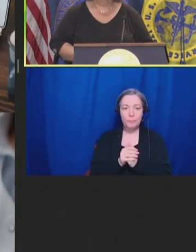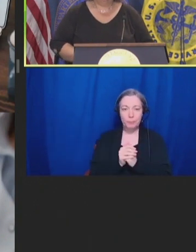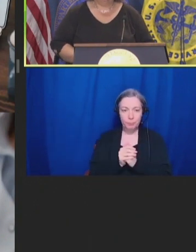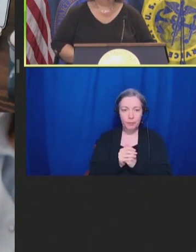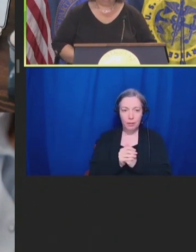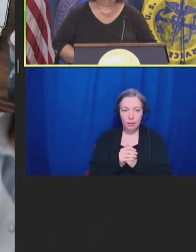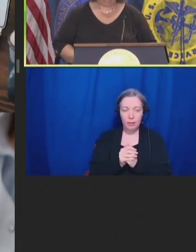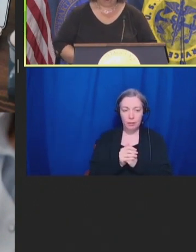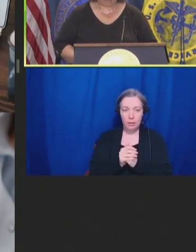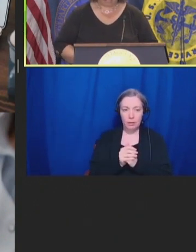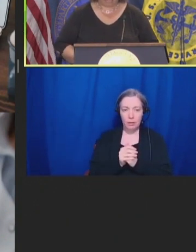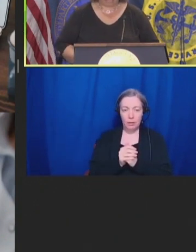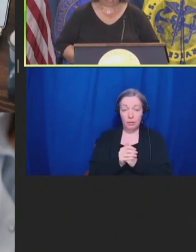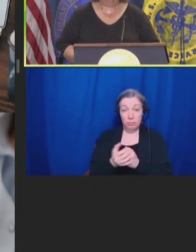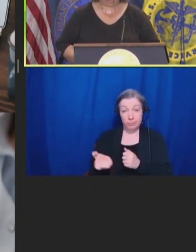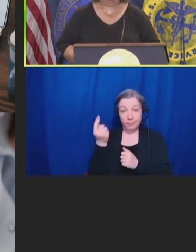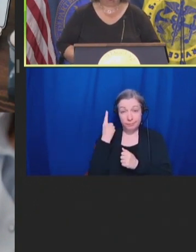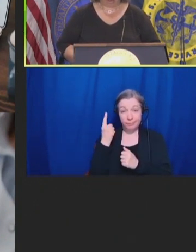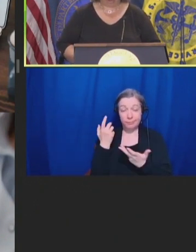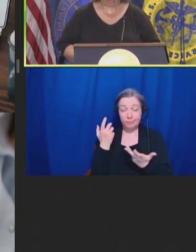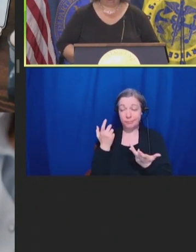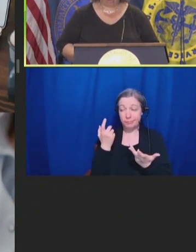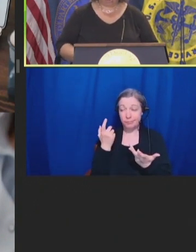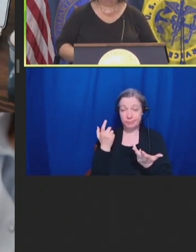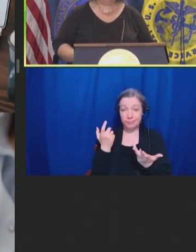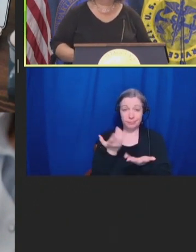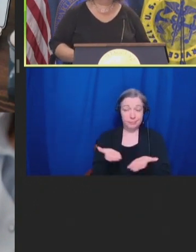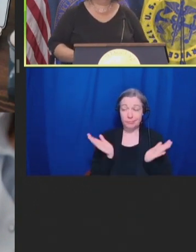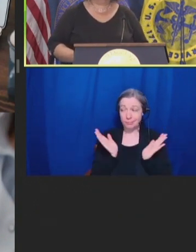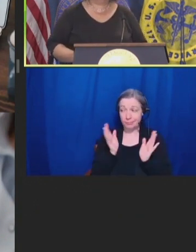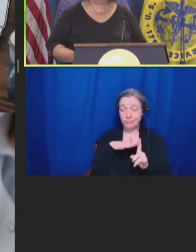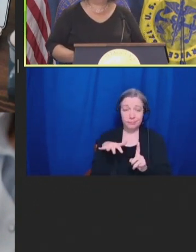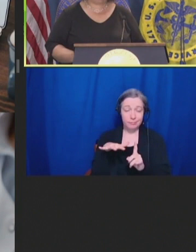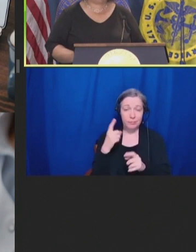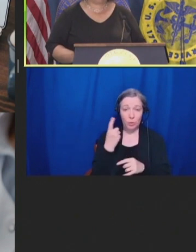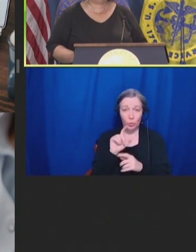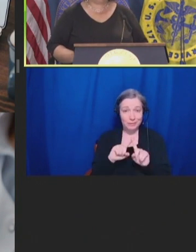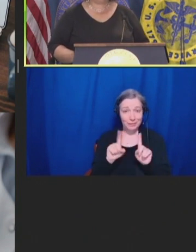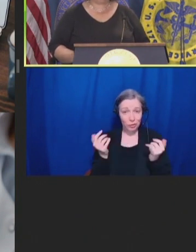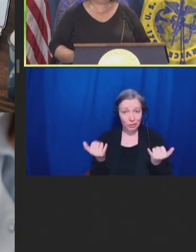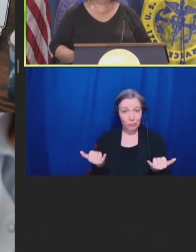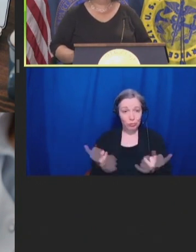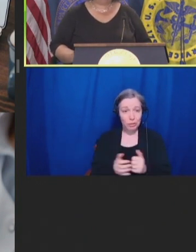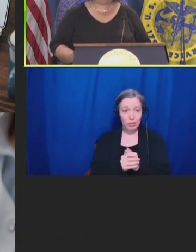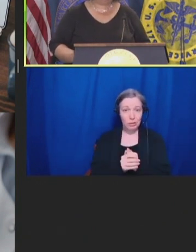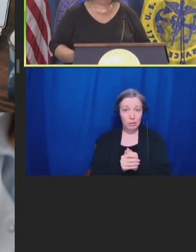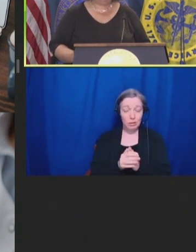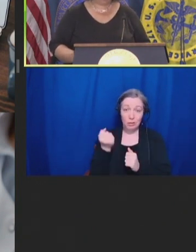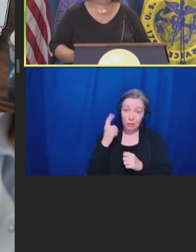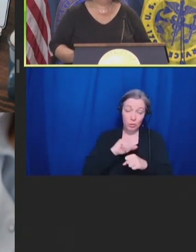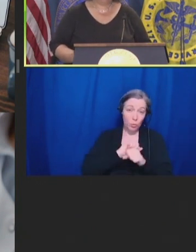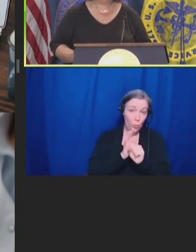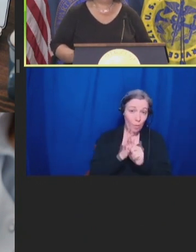So, our landscape has changed as well. The COVID vaccine changed how we communicate with the public